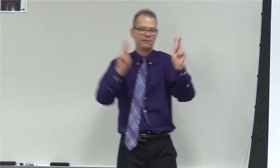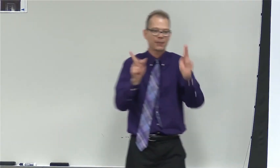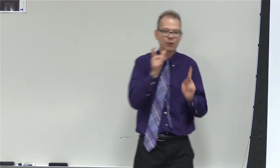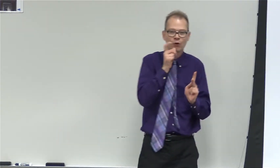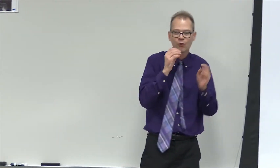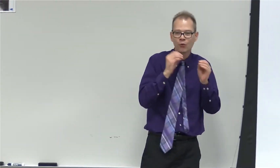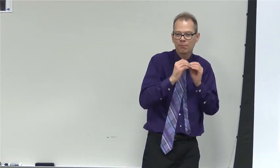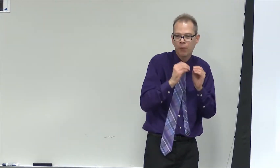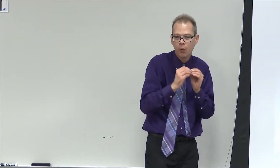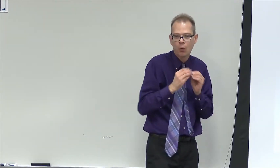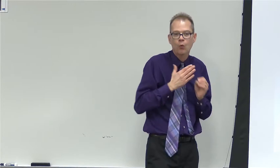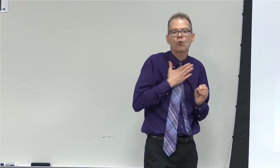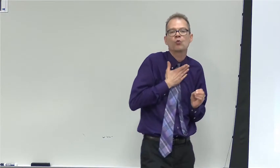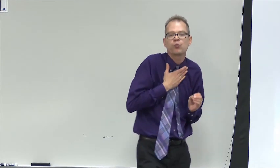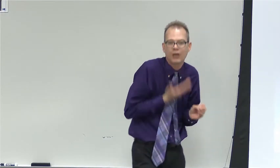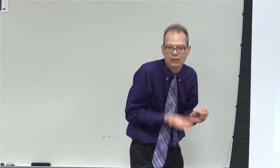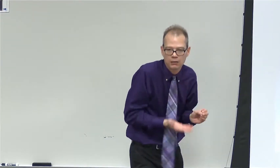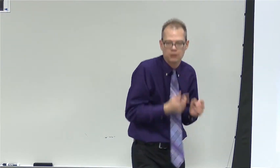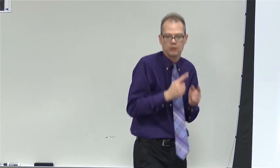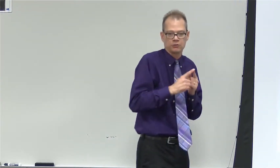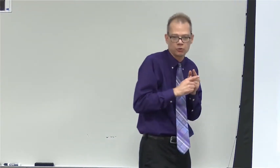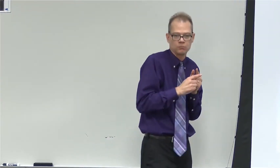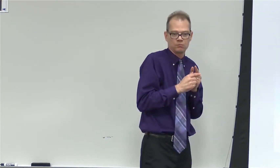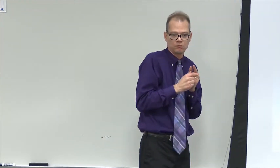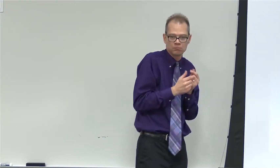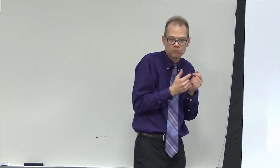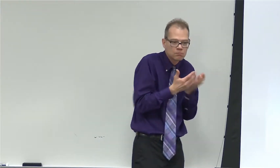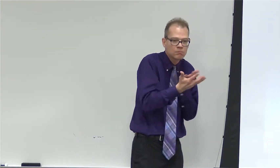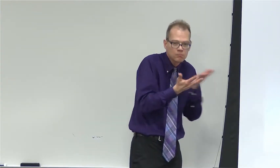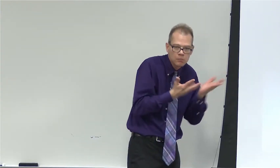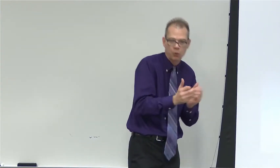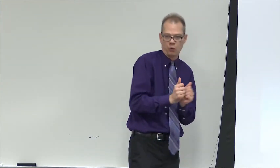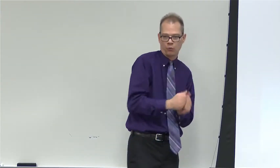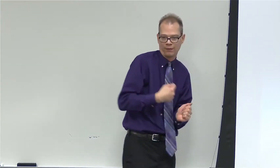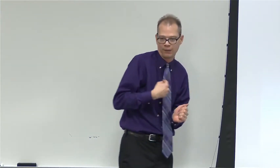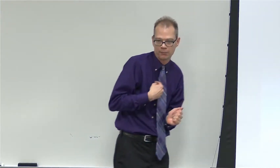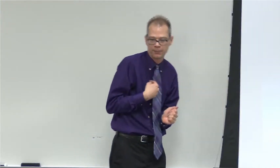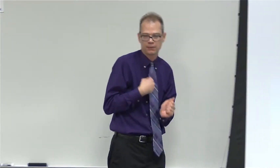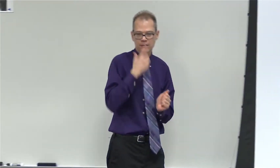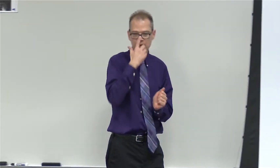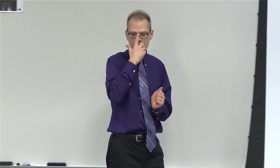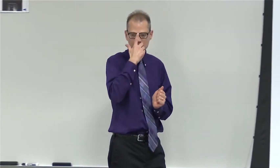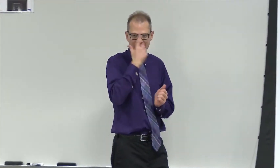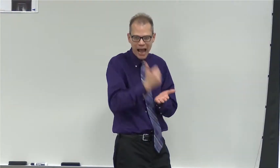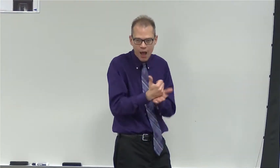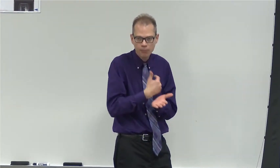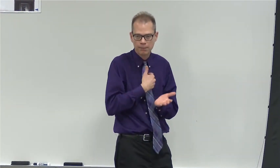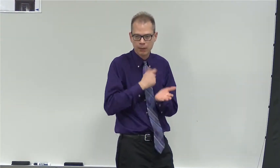who were willing to work with me...